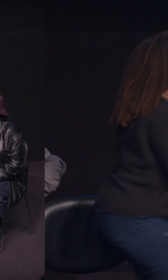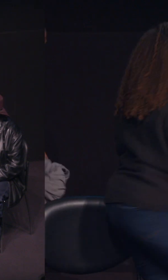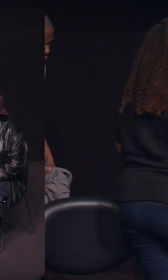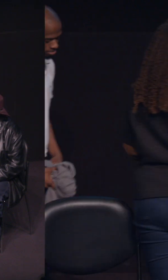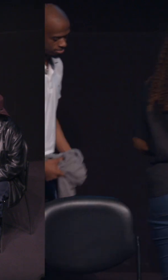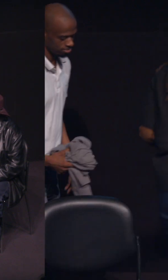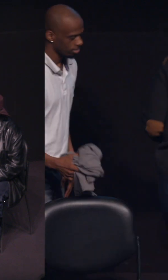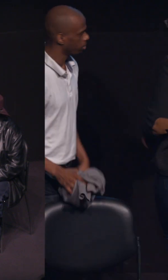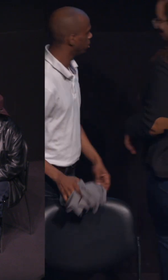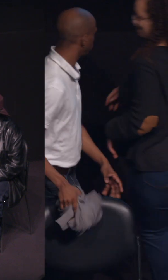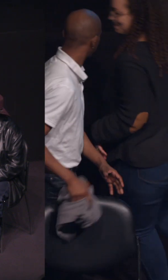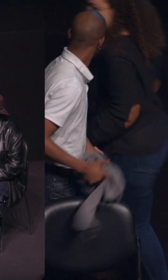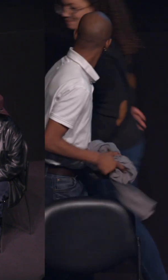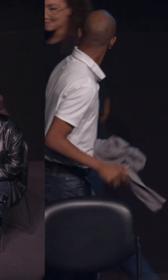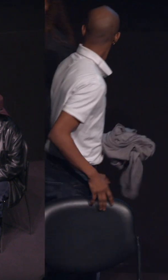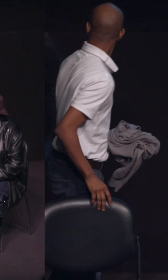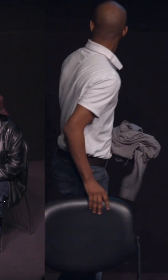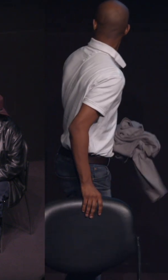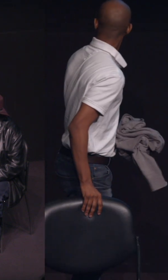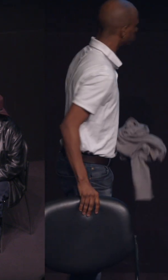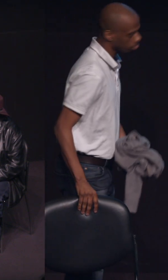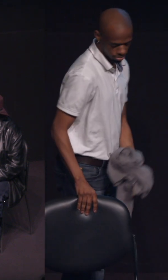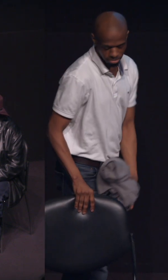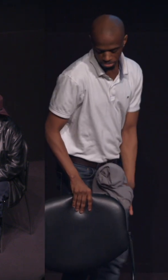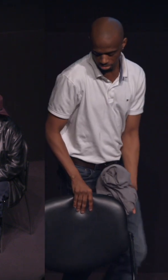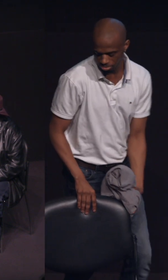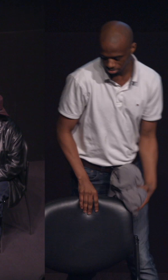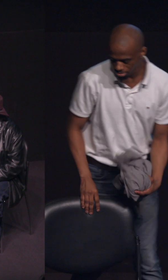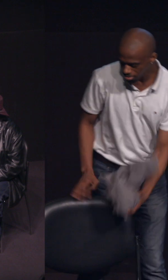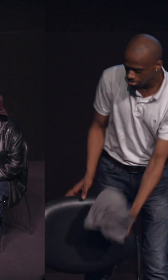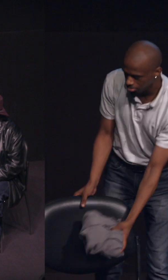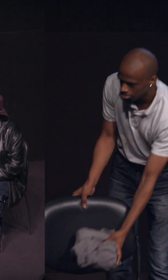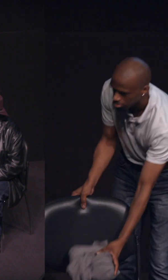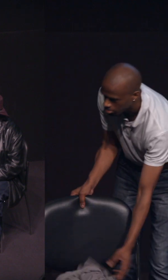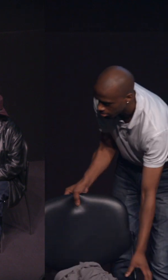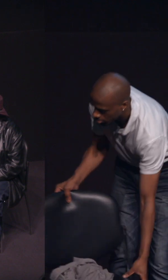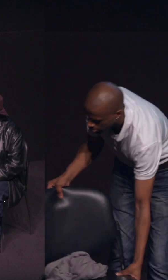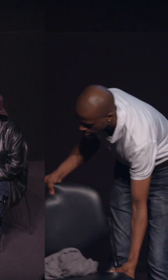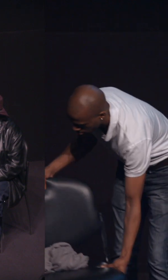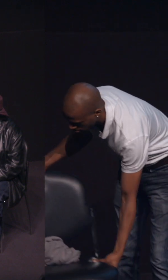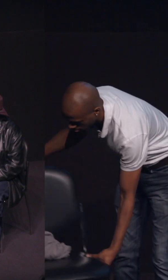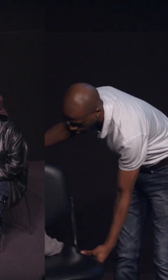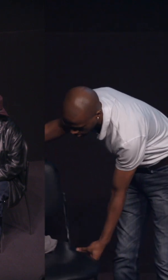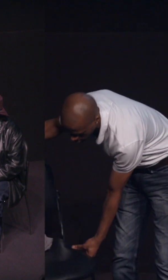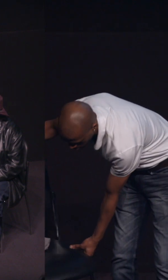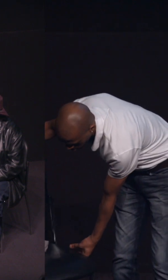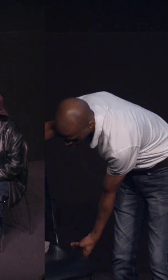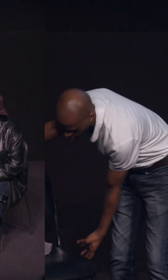Kanchan: Challenges. I'll start, if that's okay?